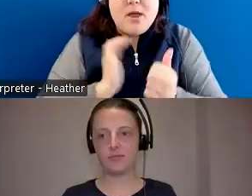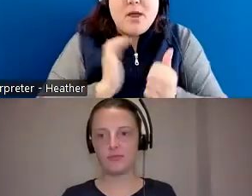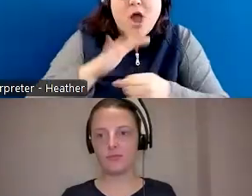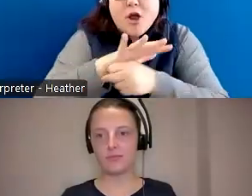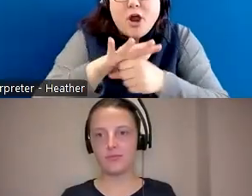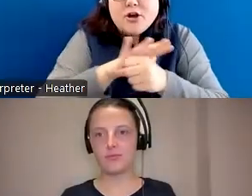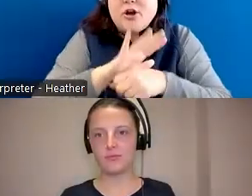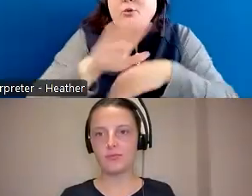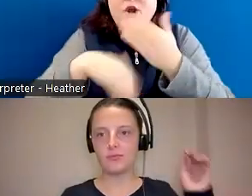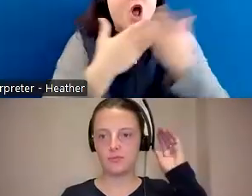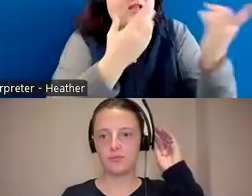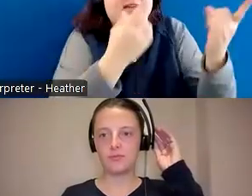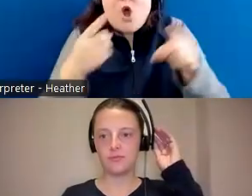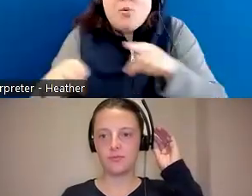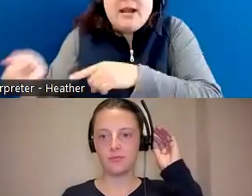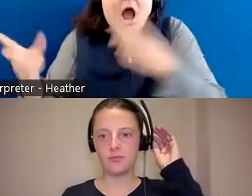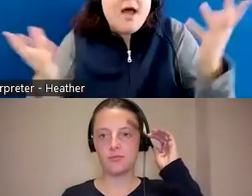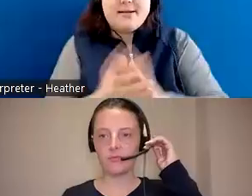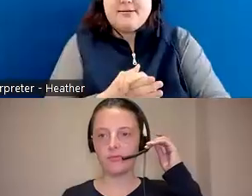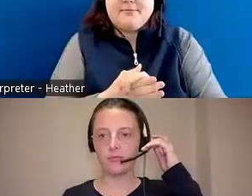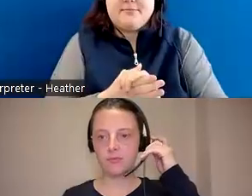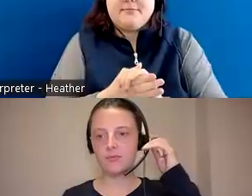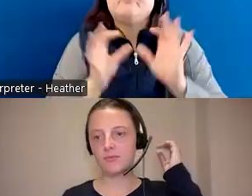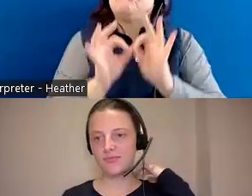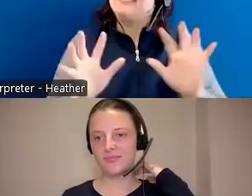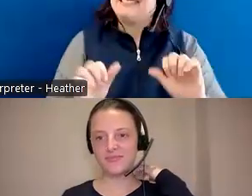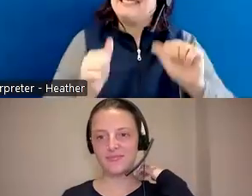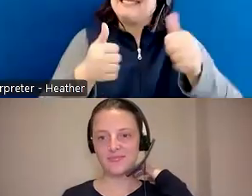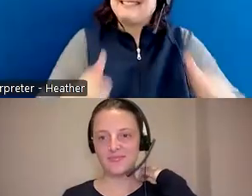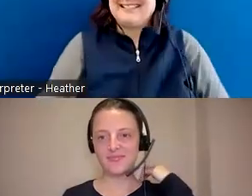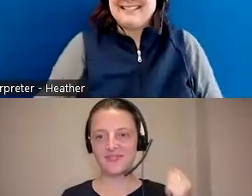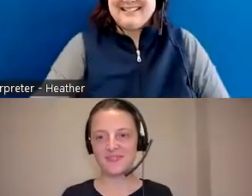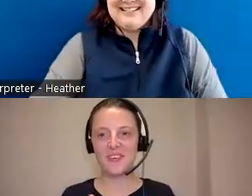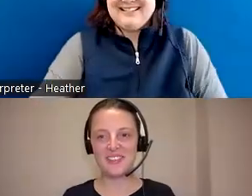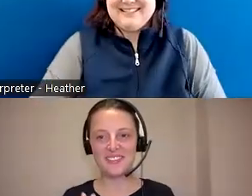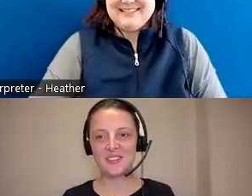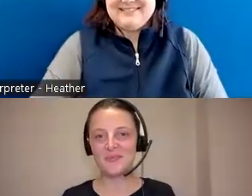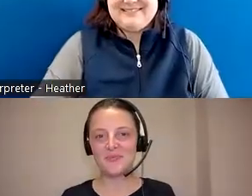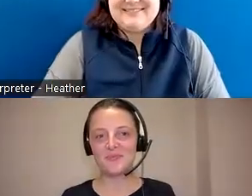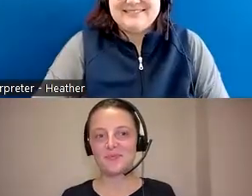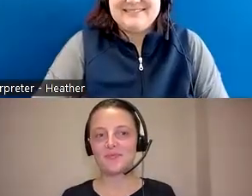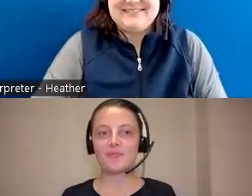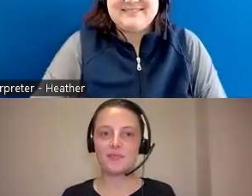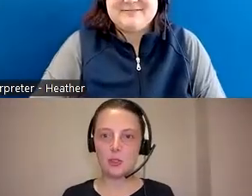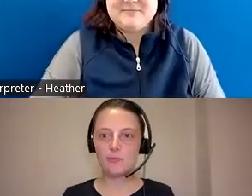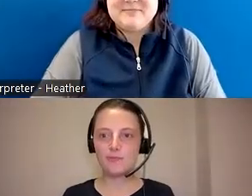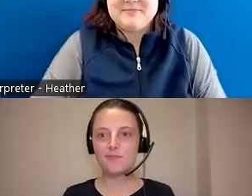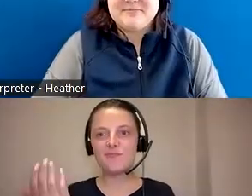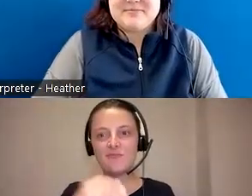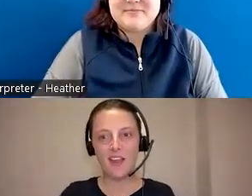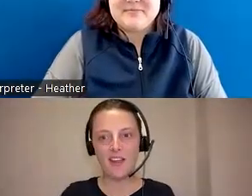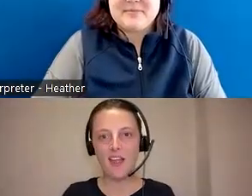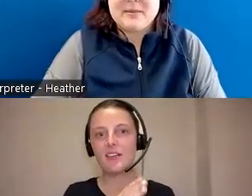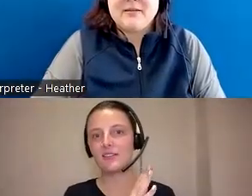going on and again this is going to be incomplete um because these are just some highlights um in